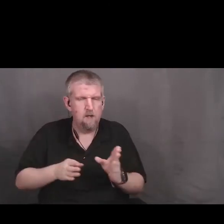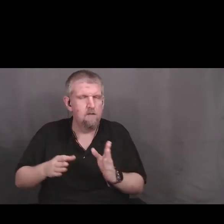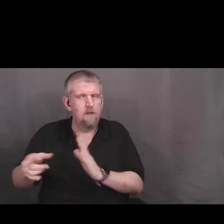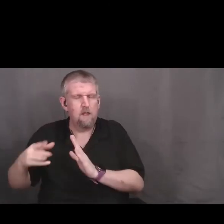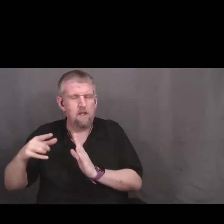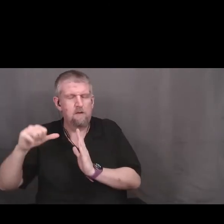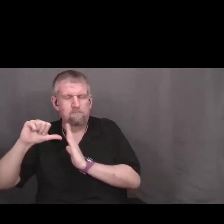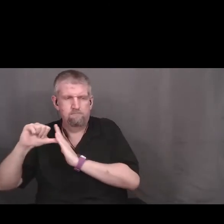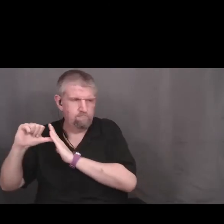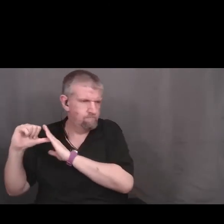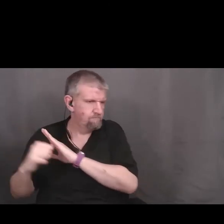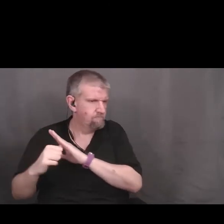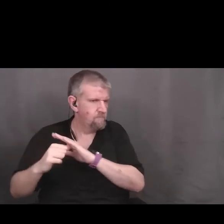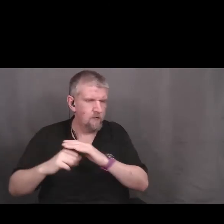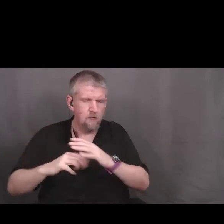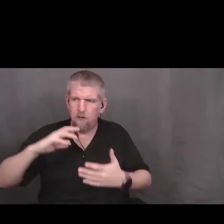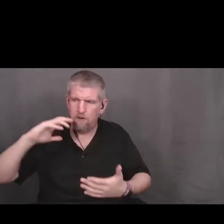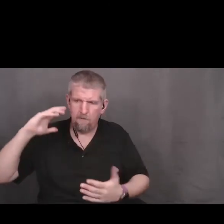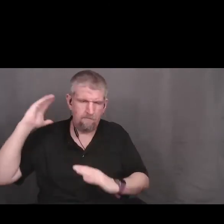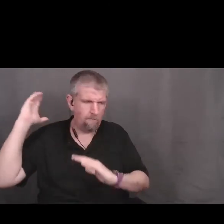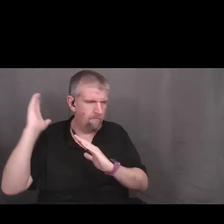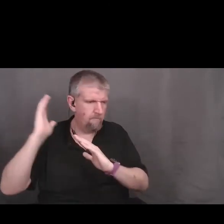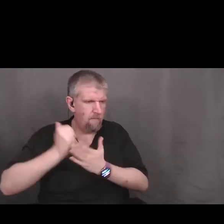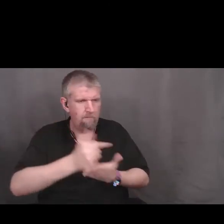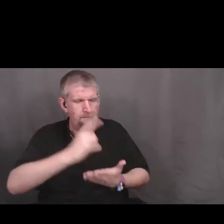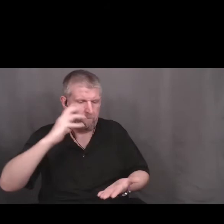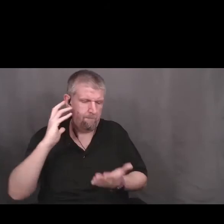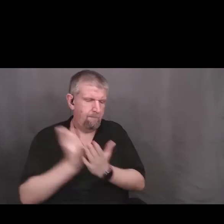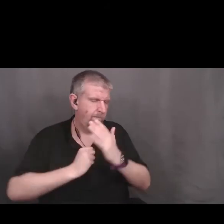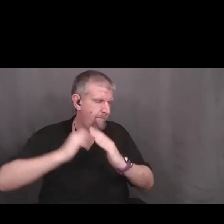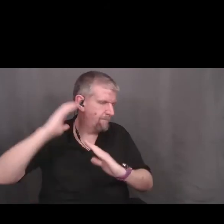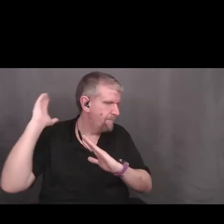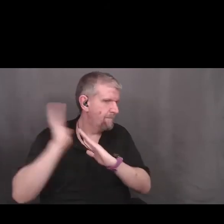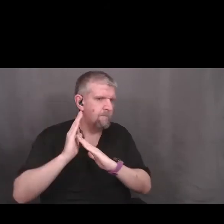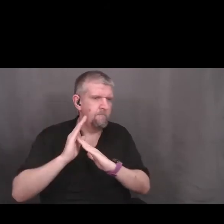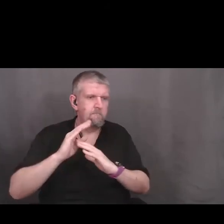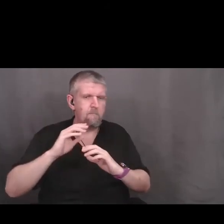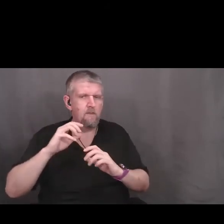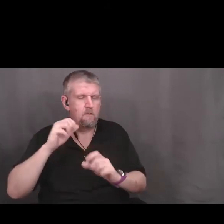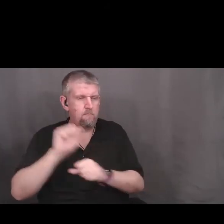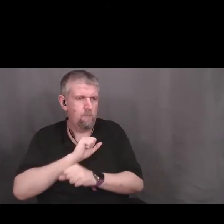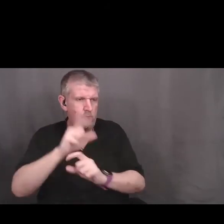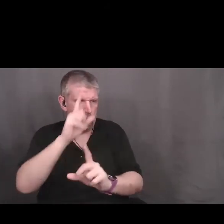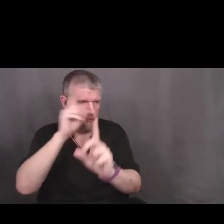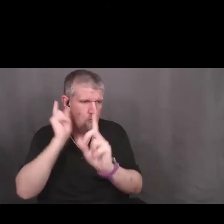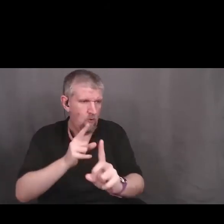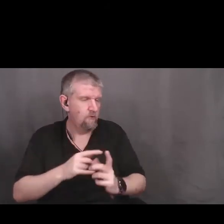should be the maximization of employment goal, meaning that they're looking at the client's strengths